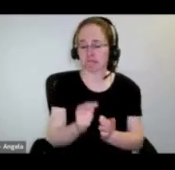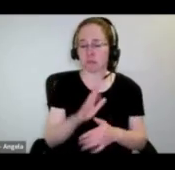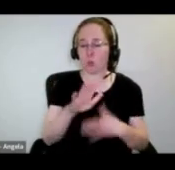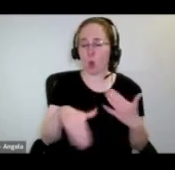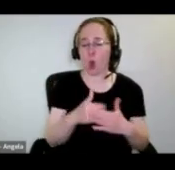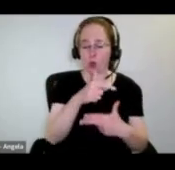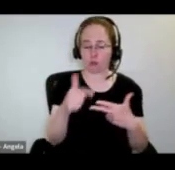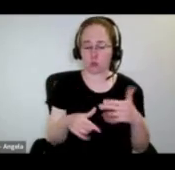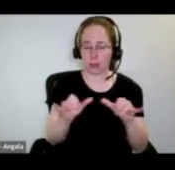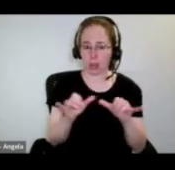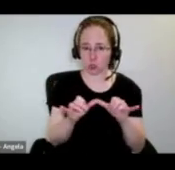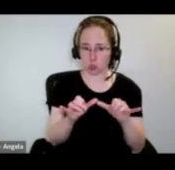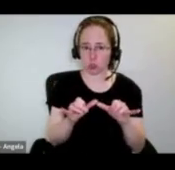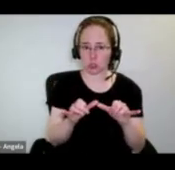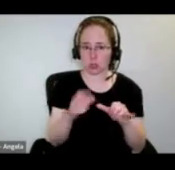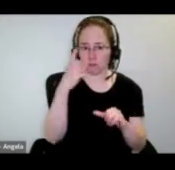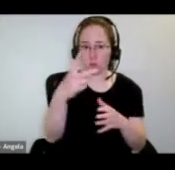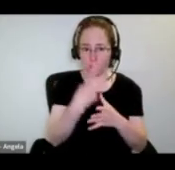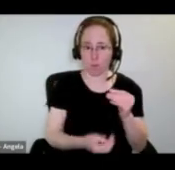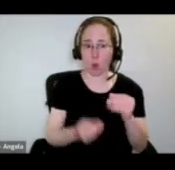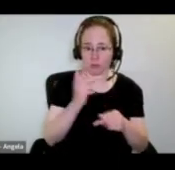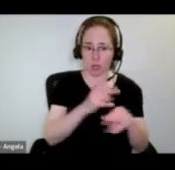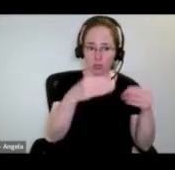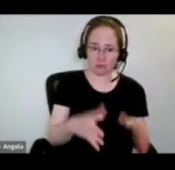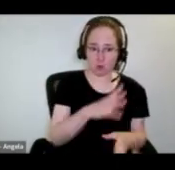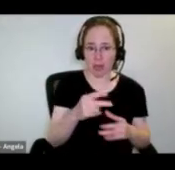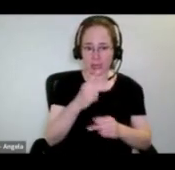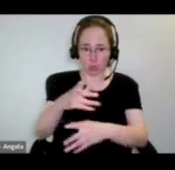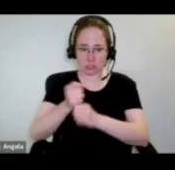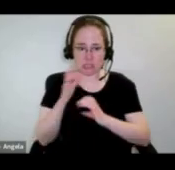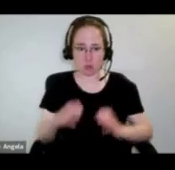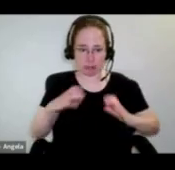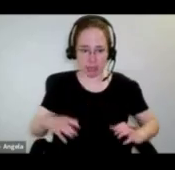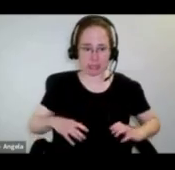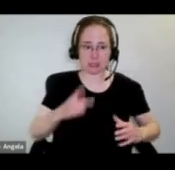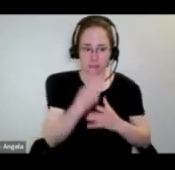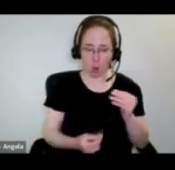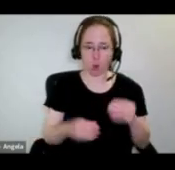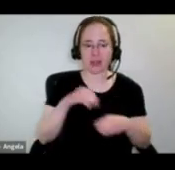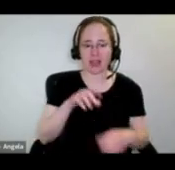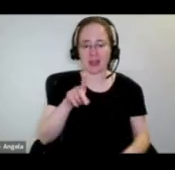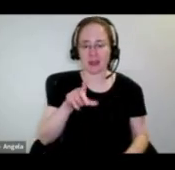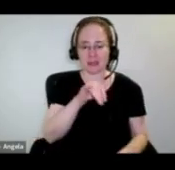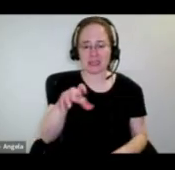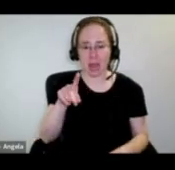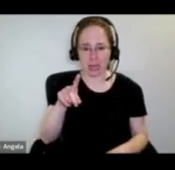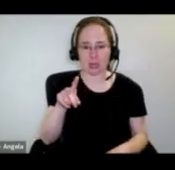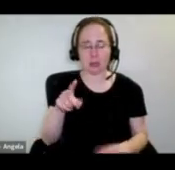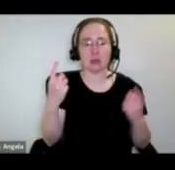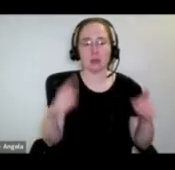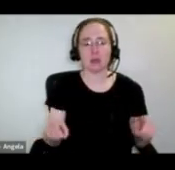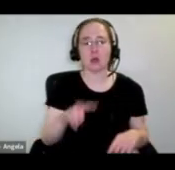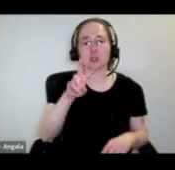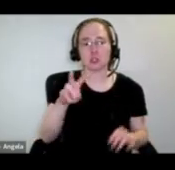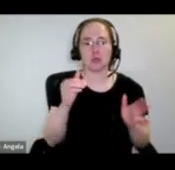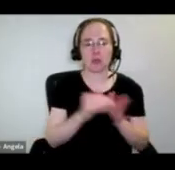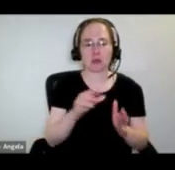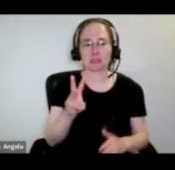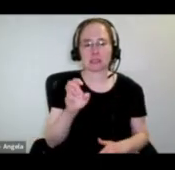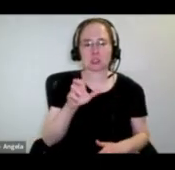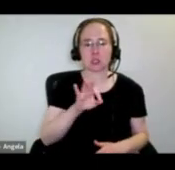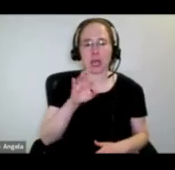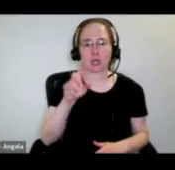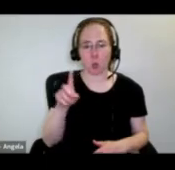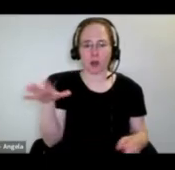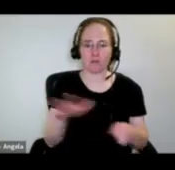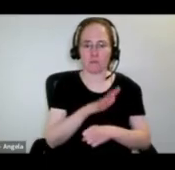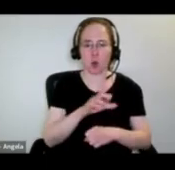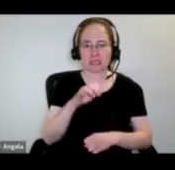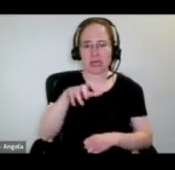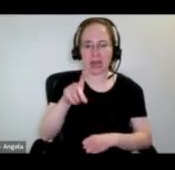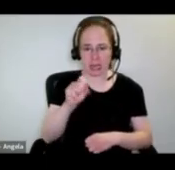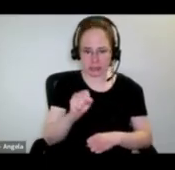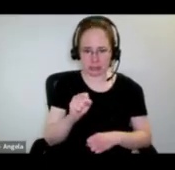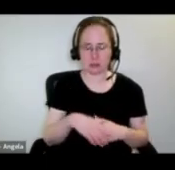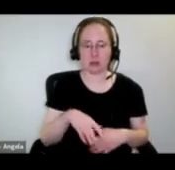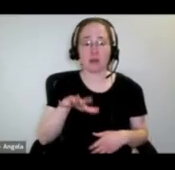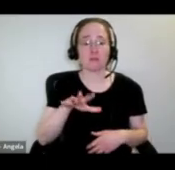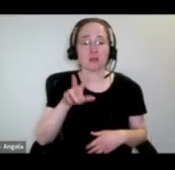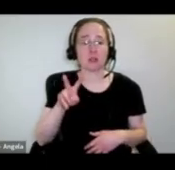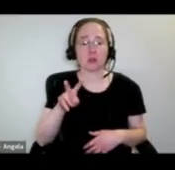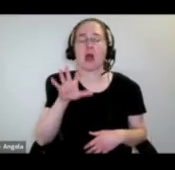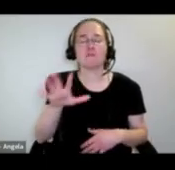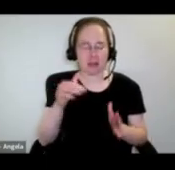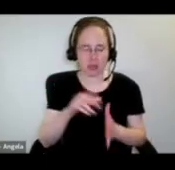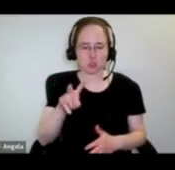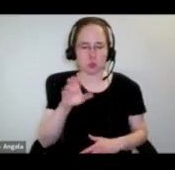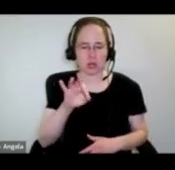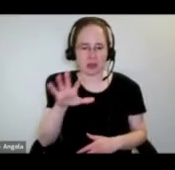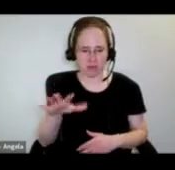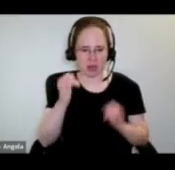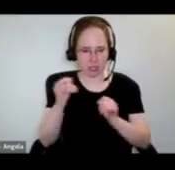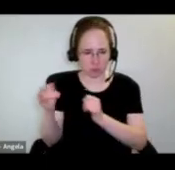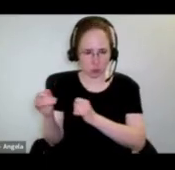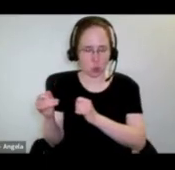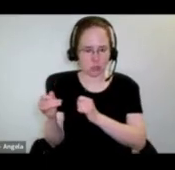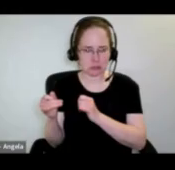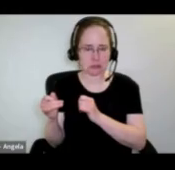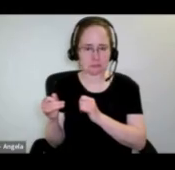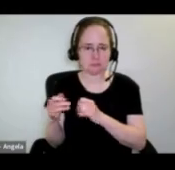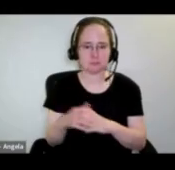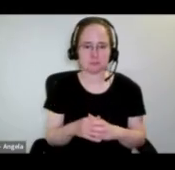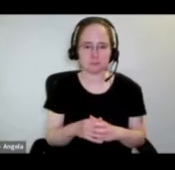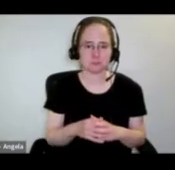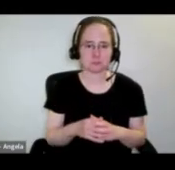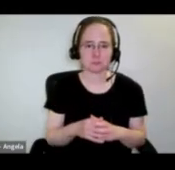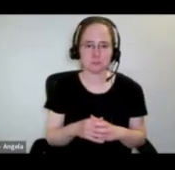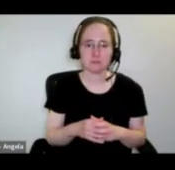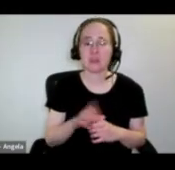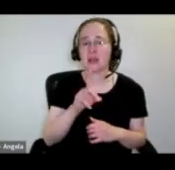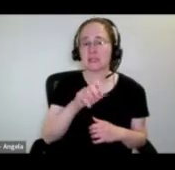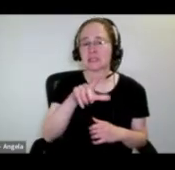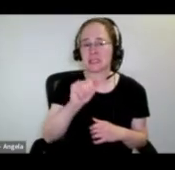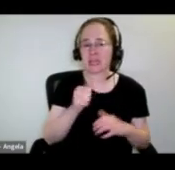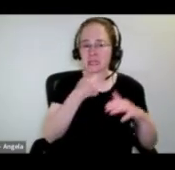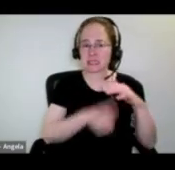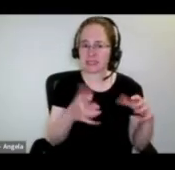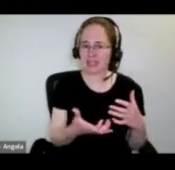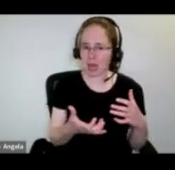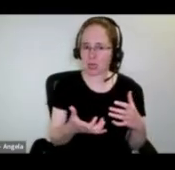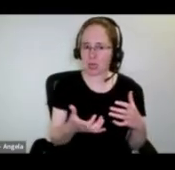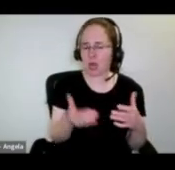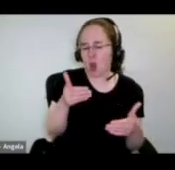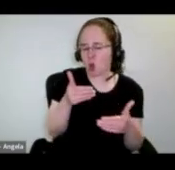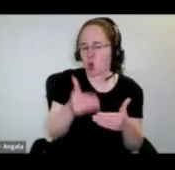David Watkins: Once we reduced the data set to where we had all three measures for both caregiver and care receiver clients in the dyad, we ended up with 2,691 full dyads, 52… 5,295 individuals,